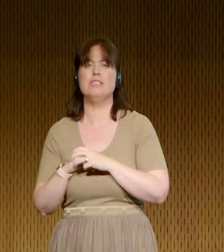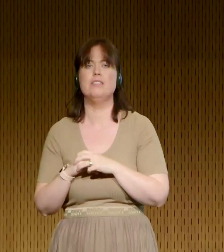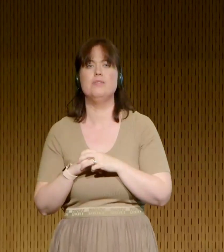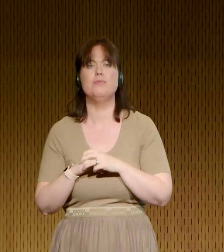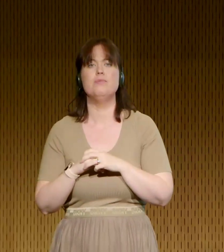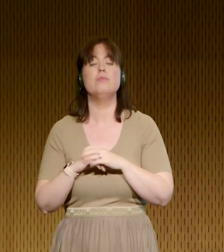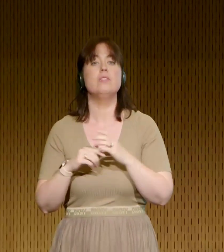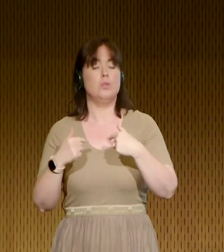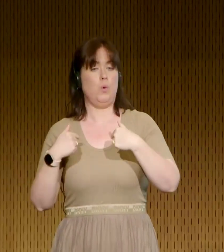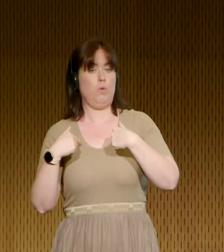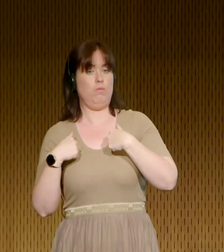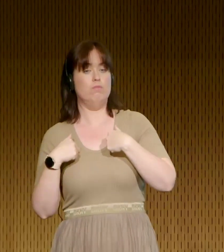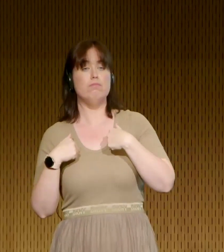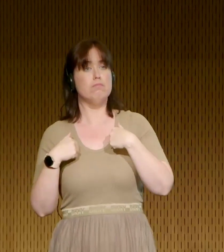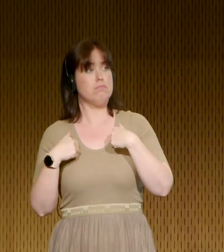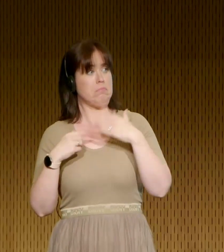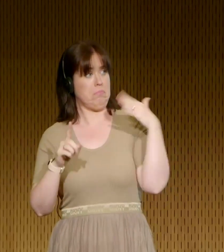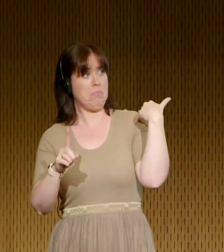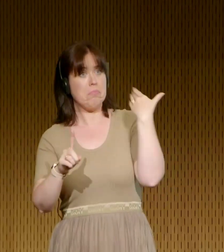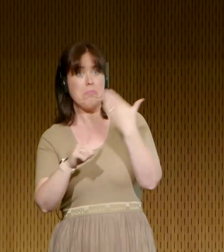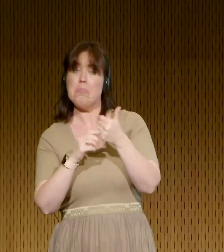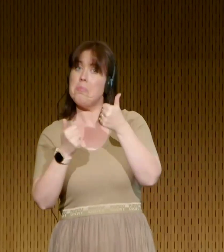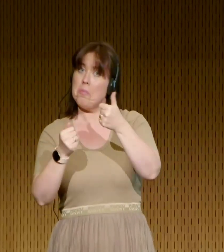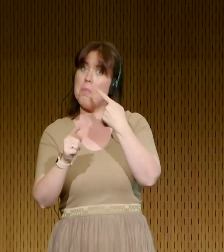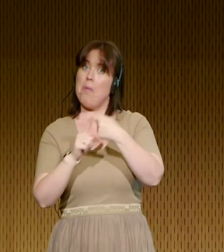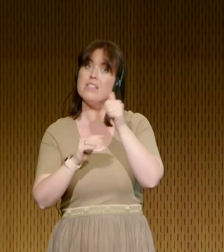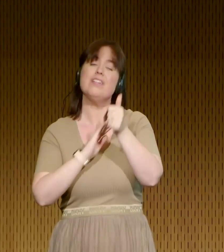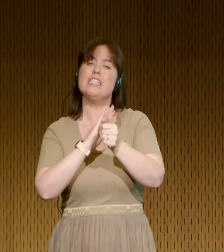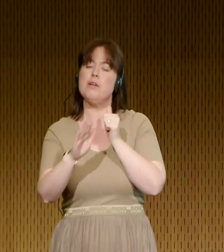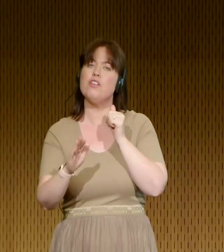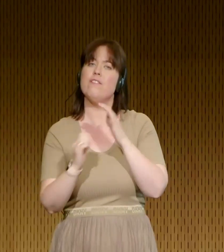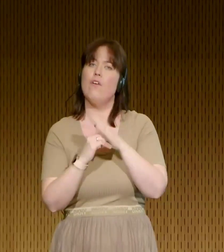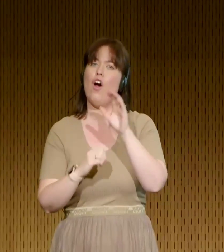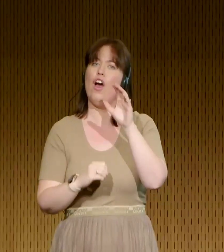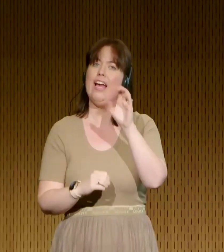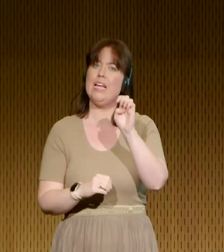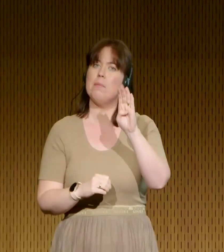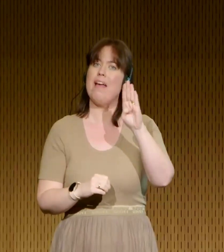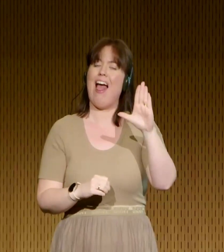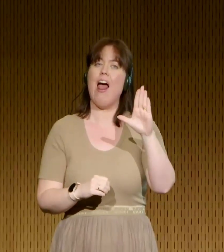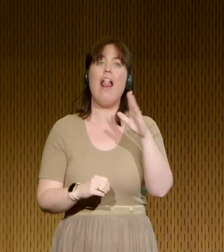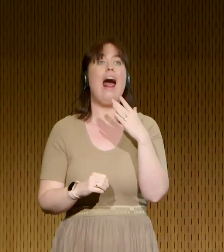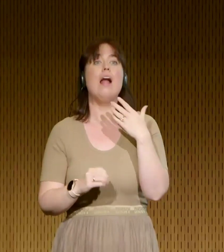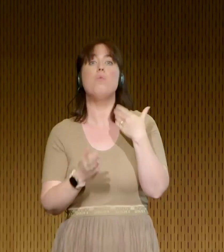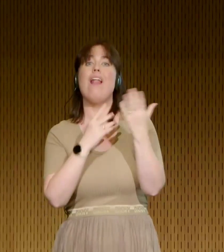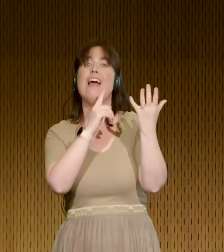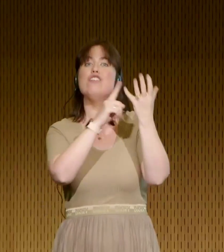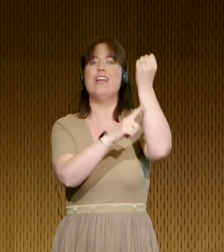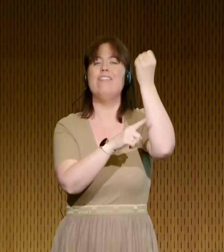I've had a positive experience with EBL and I think you get out of it what you put in.